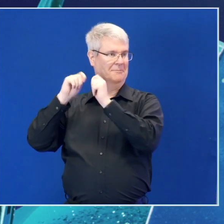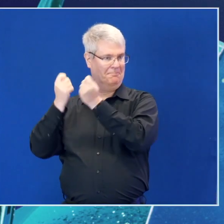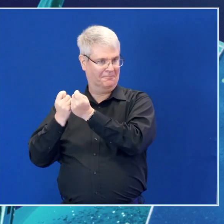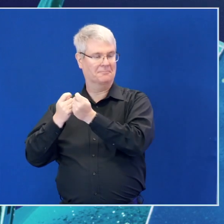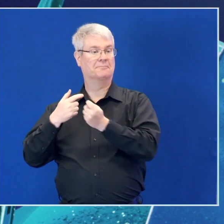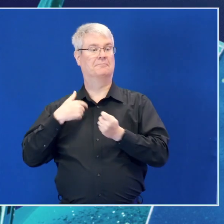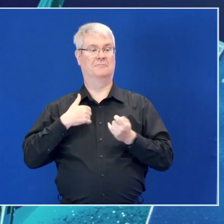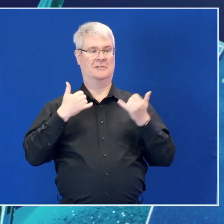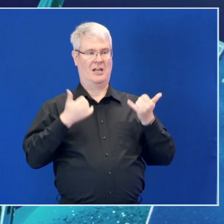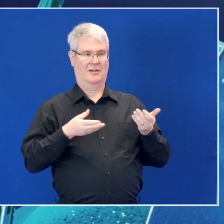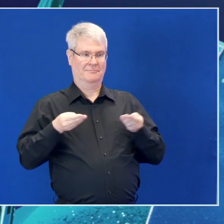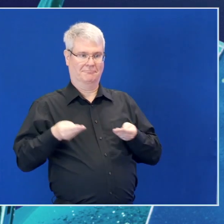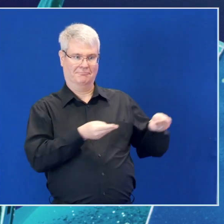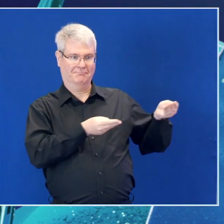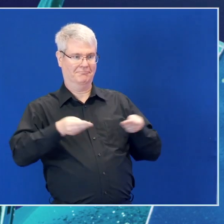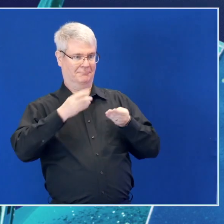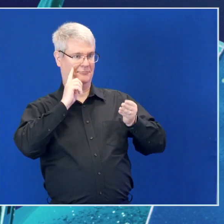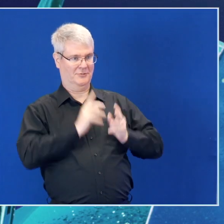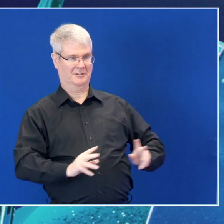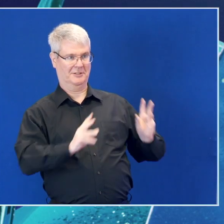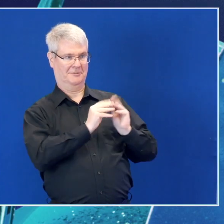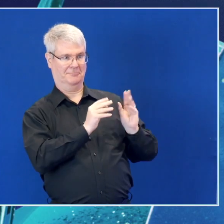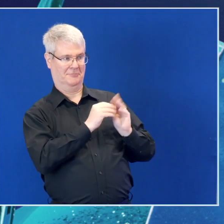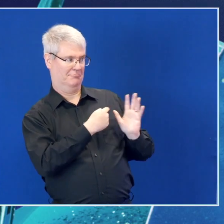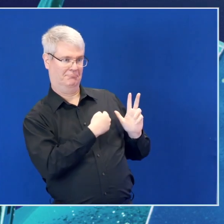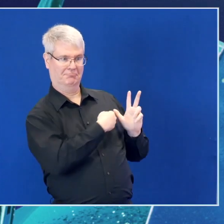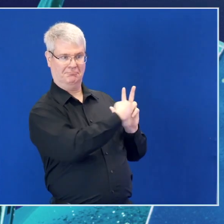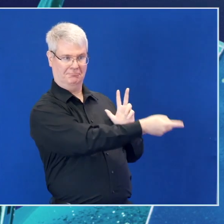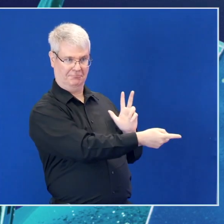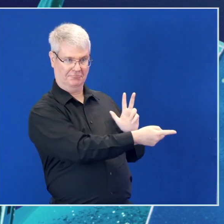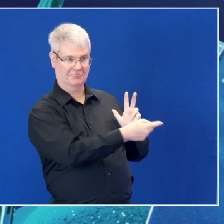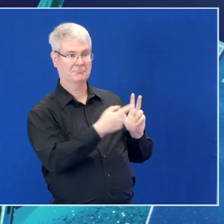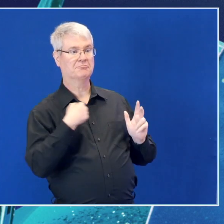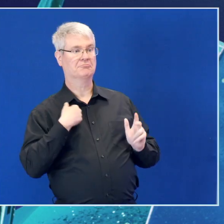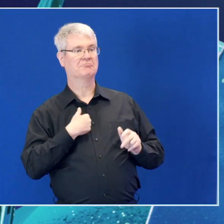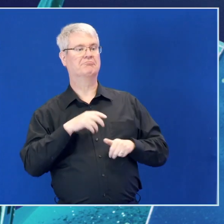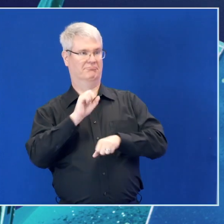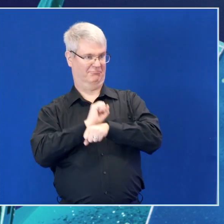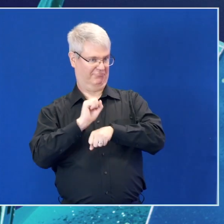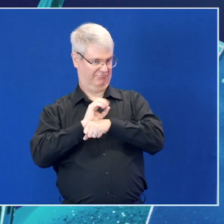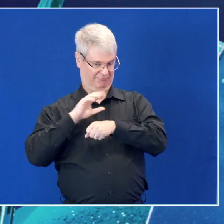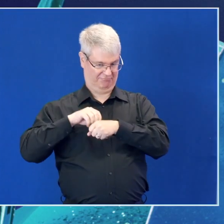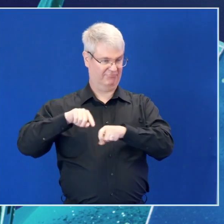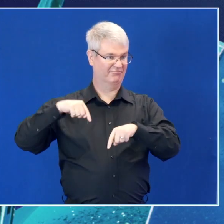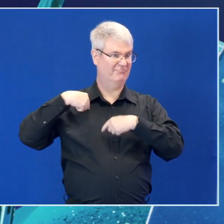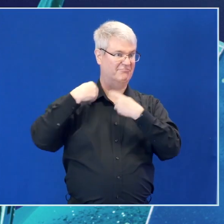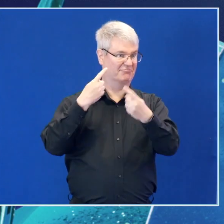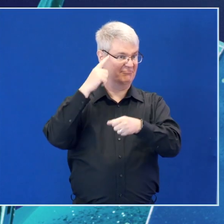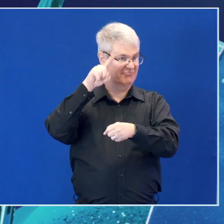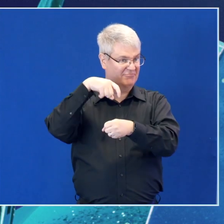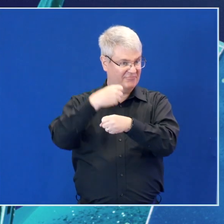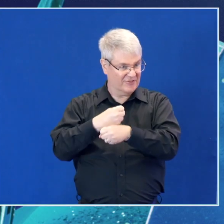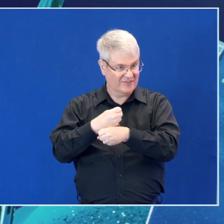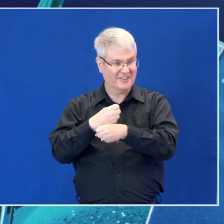and have spent the last eight years in this role working at the intersection of disability, neurodiversity,